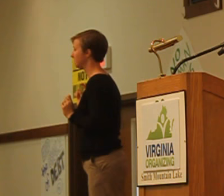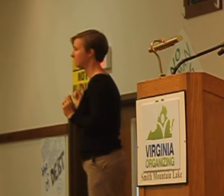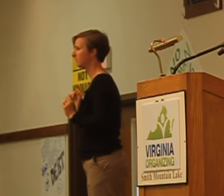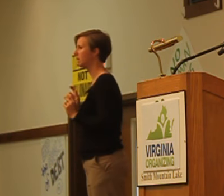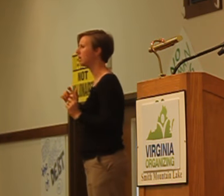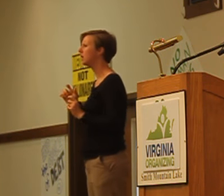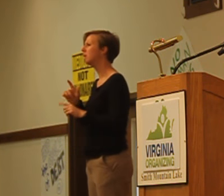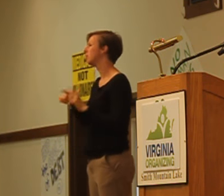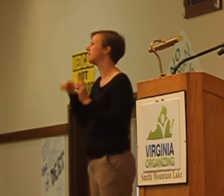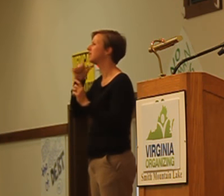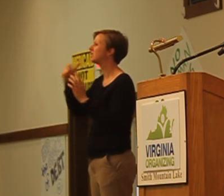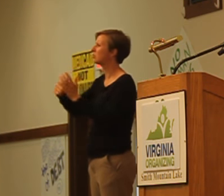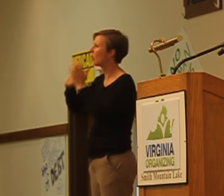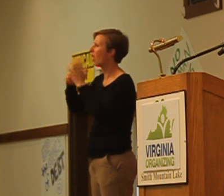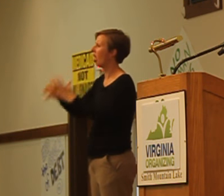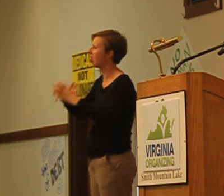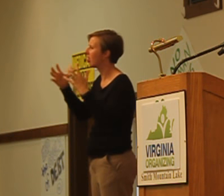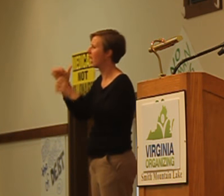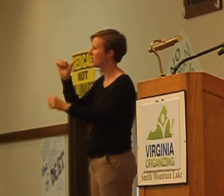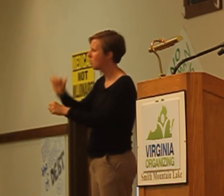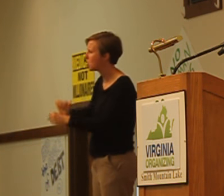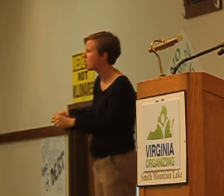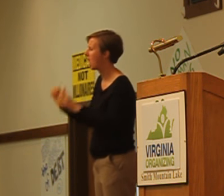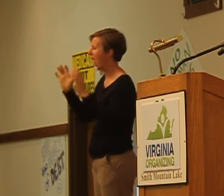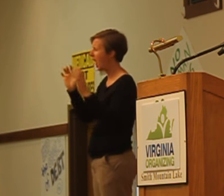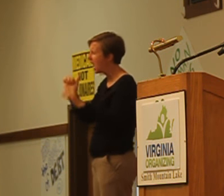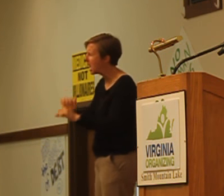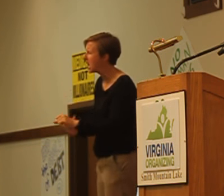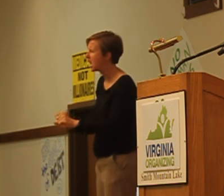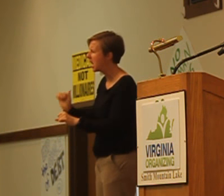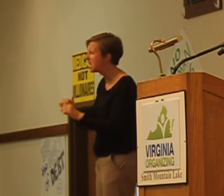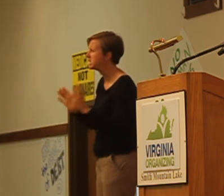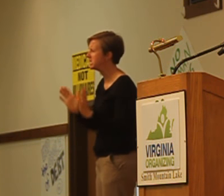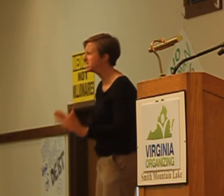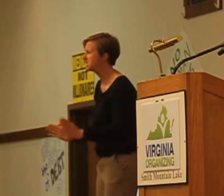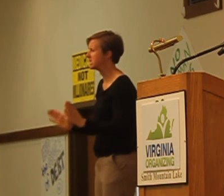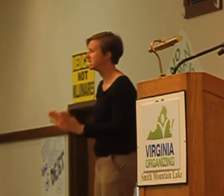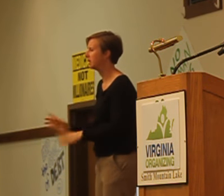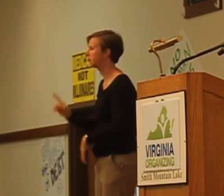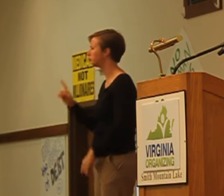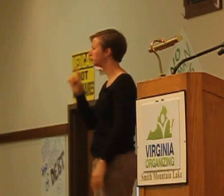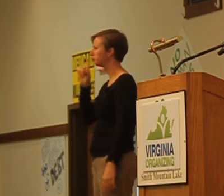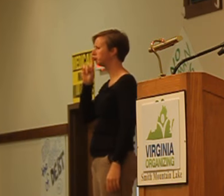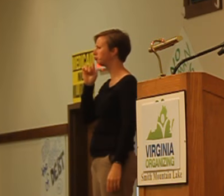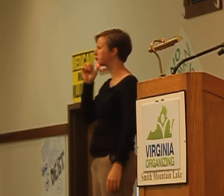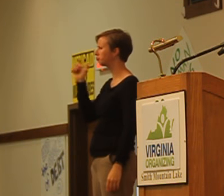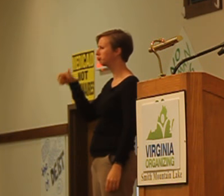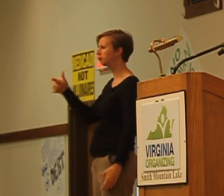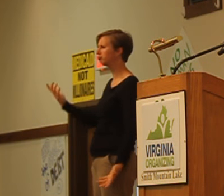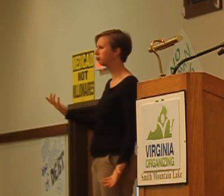It doesn't take a huge amount of work to plan a candidates forum, and it's really a good way to make sure